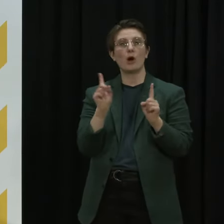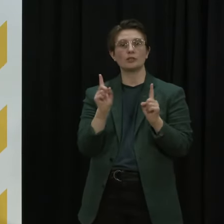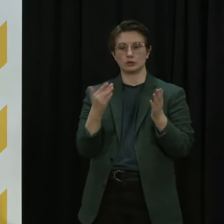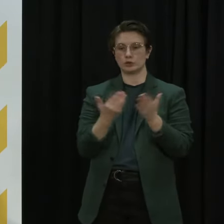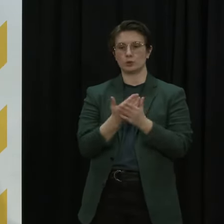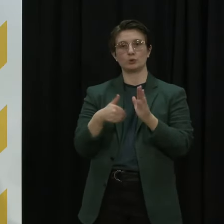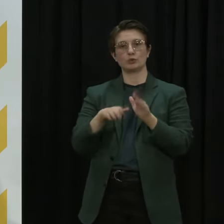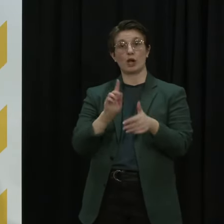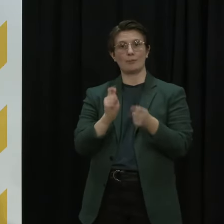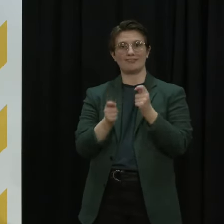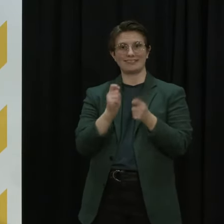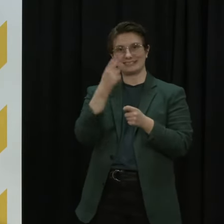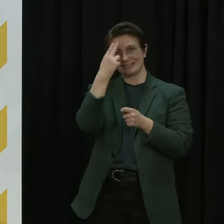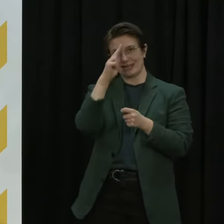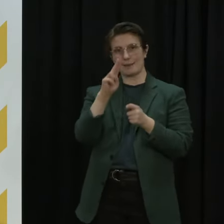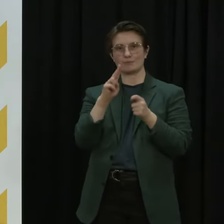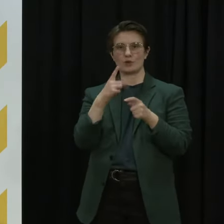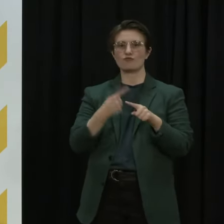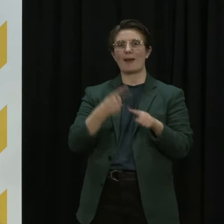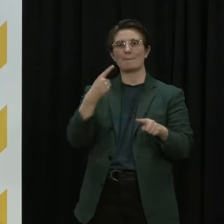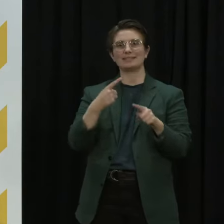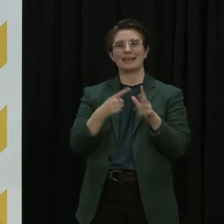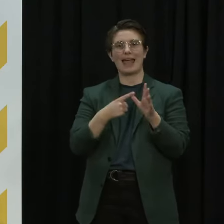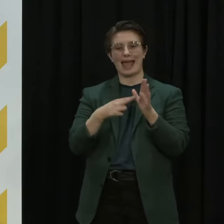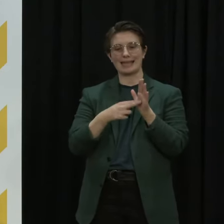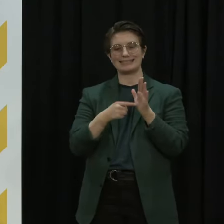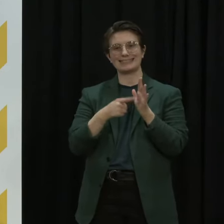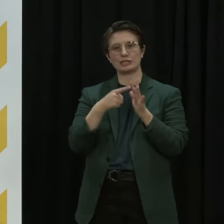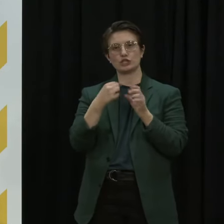report we are releasing today